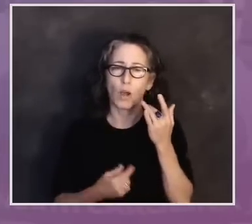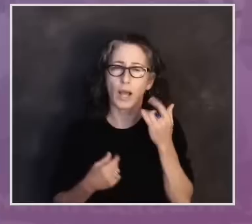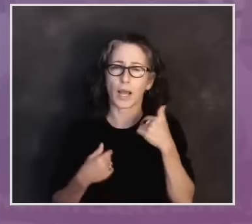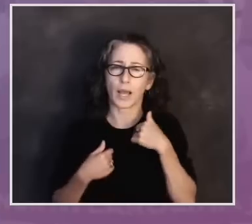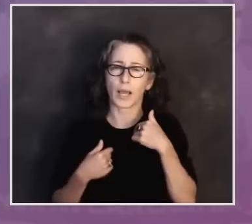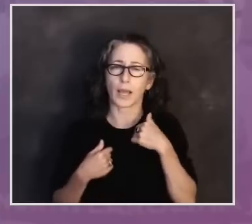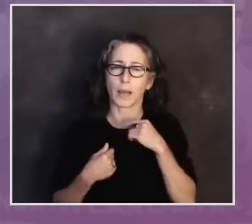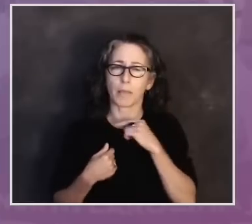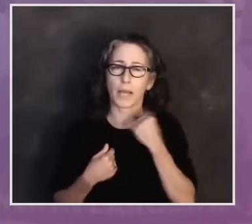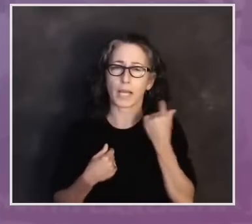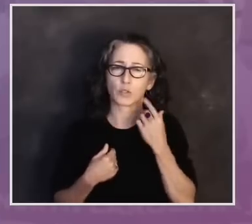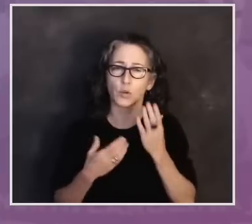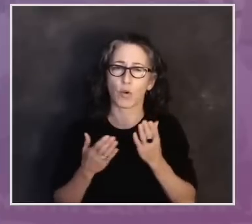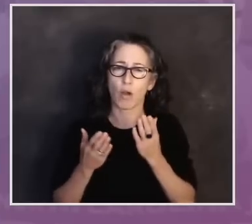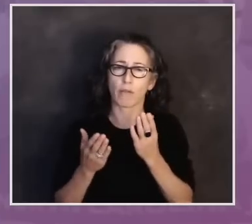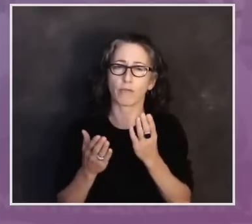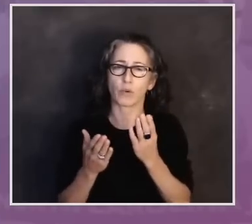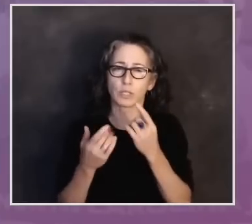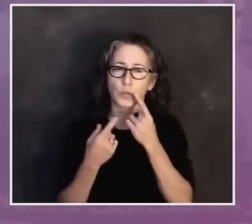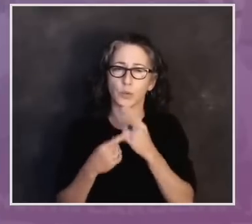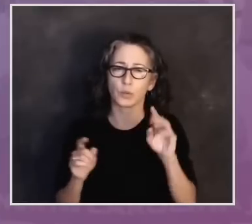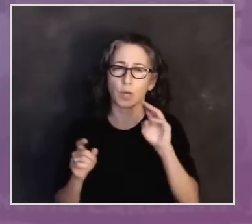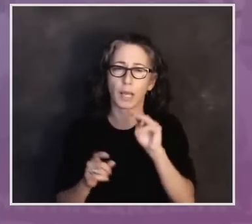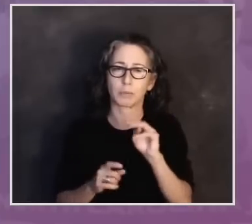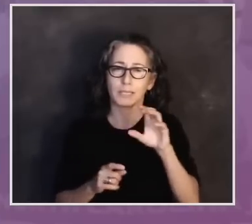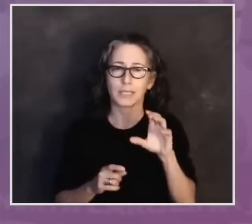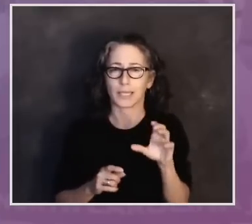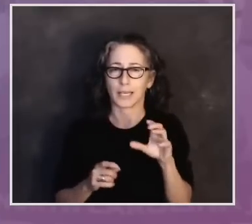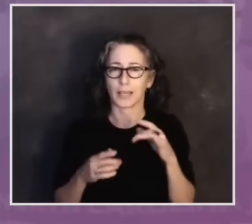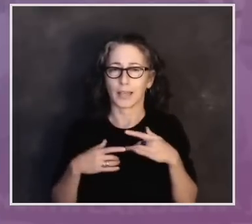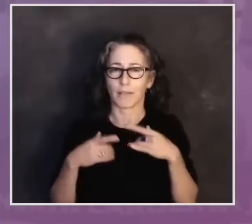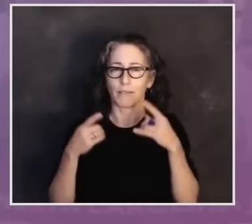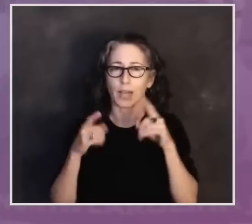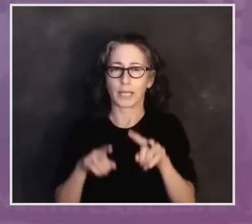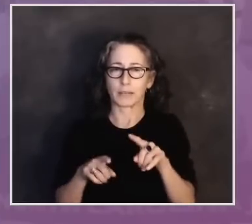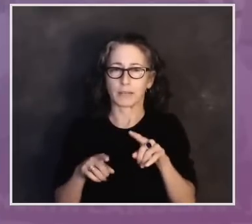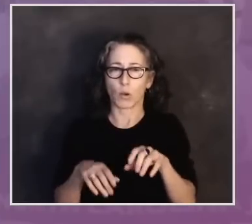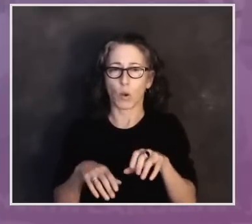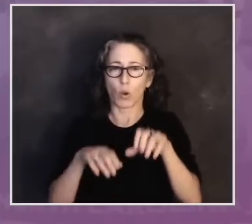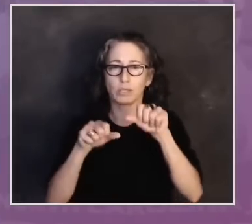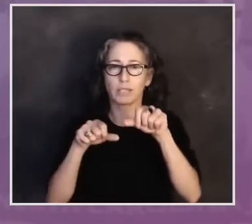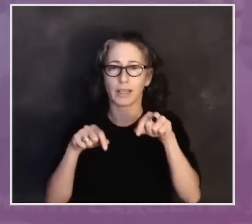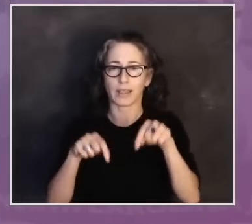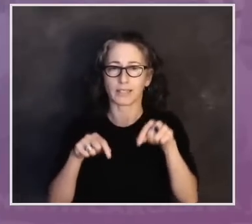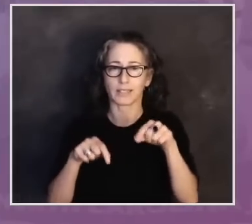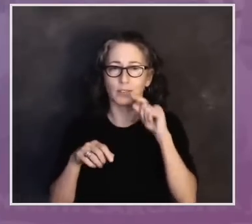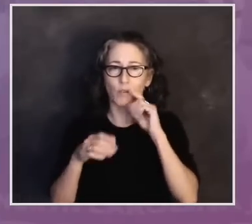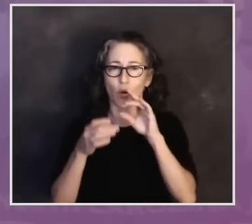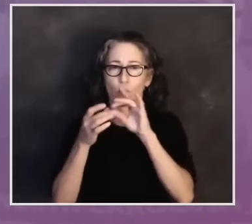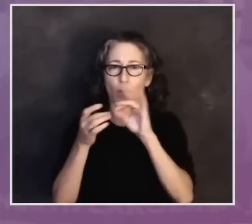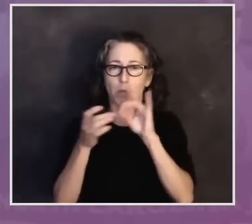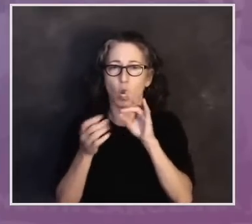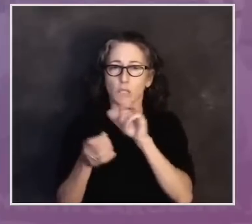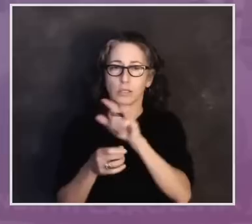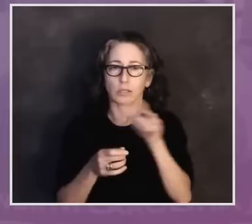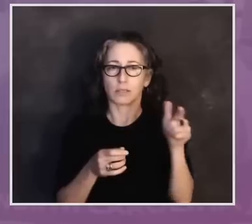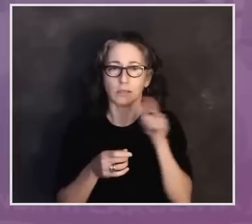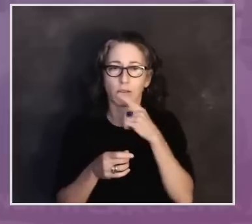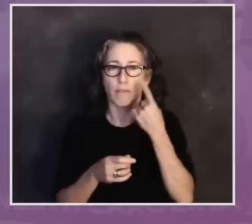SOME OF YOU MAY BE WONDERING WHY THE HECK IS A PASTOR